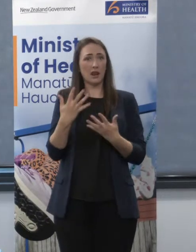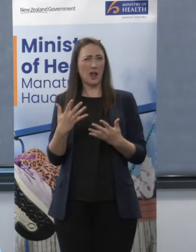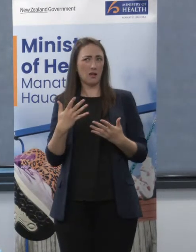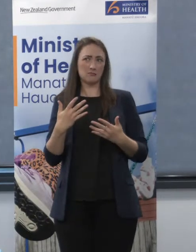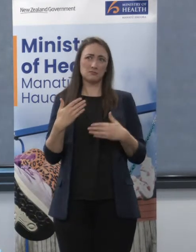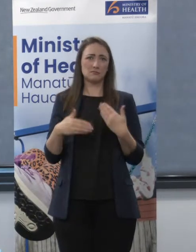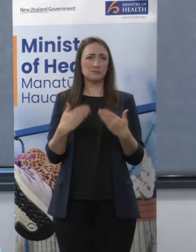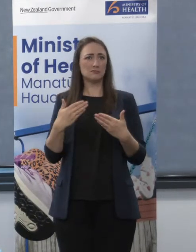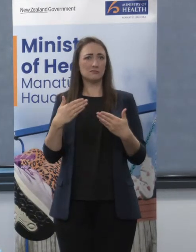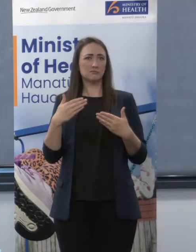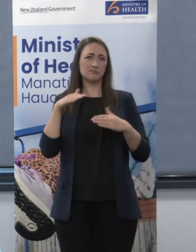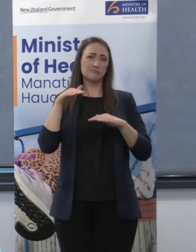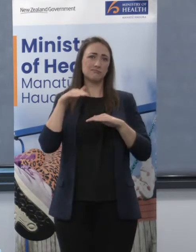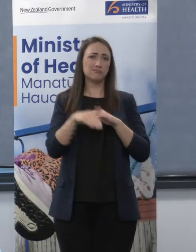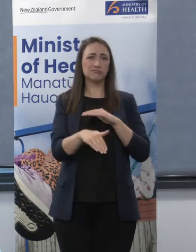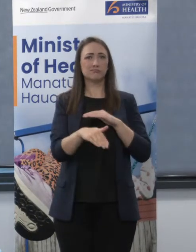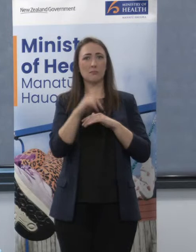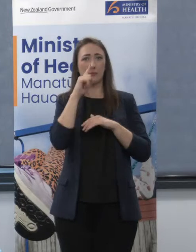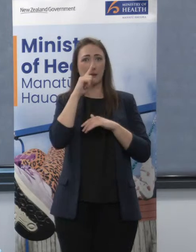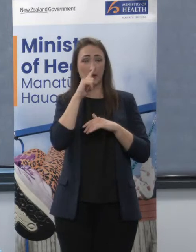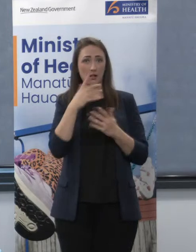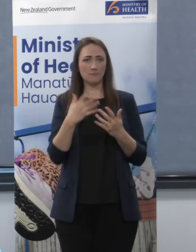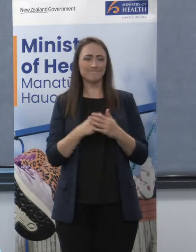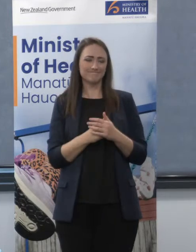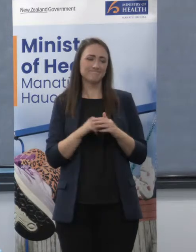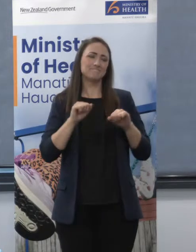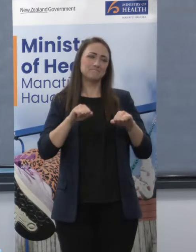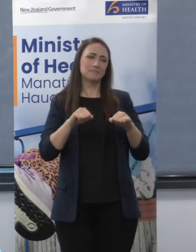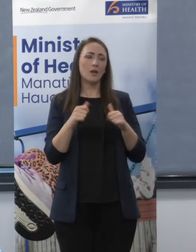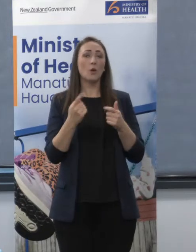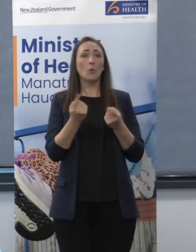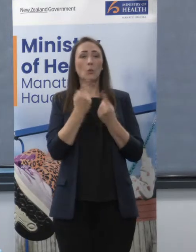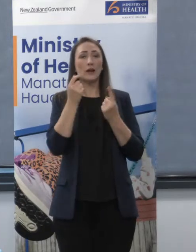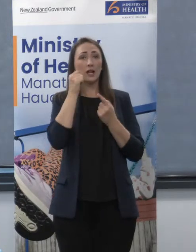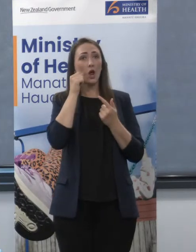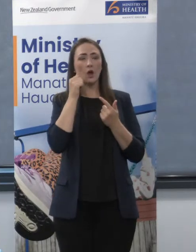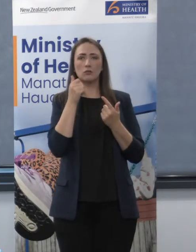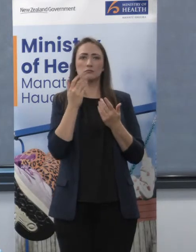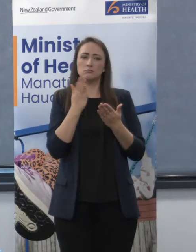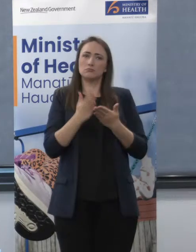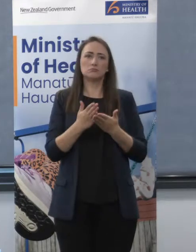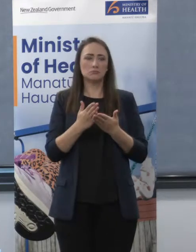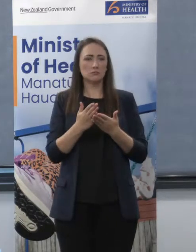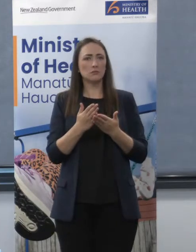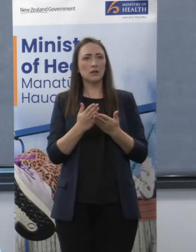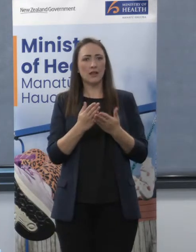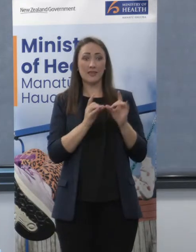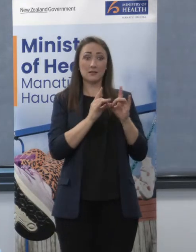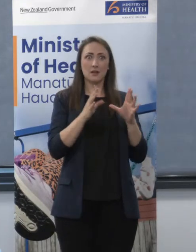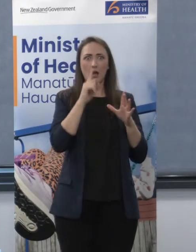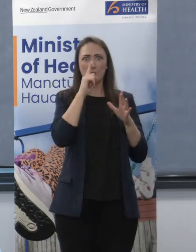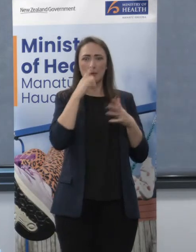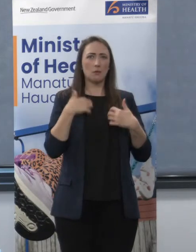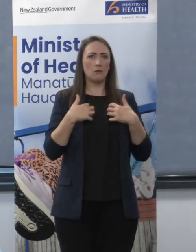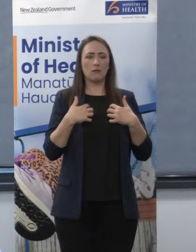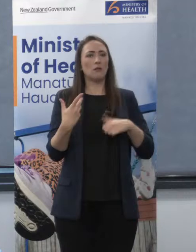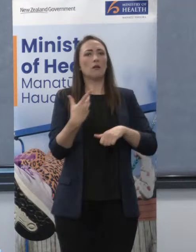We know from history that vaccination programs do lose momentum. So we have to keep up and